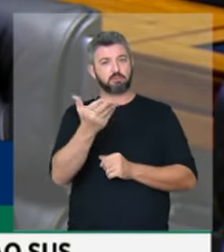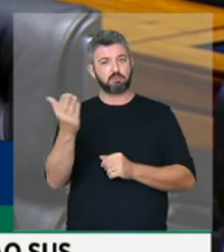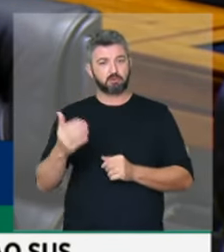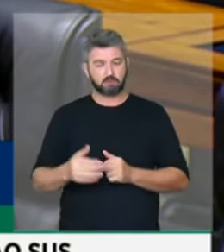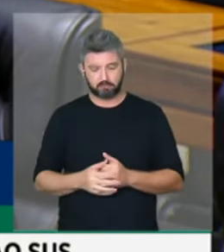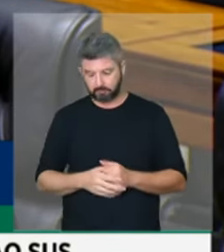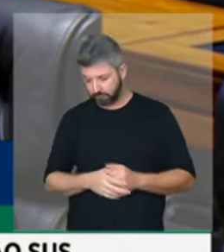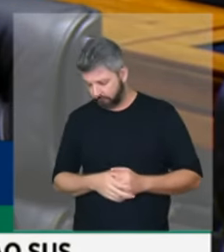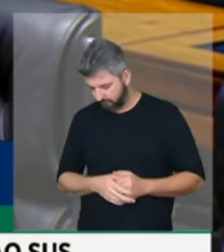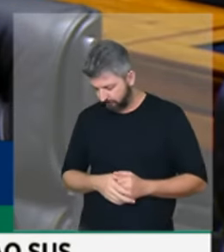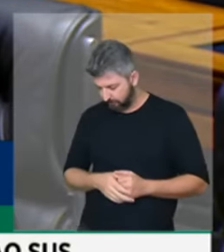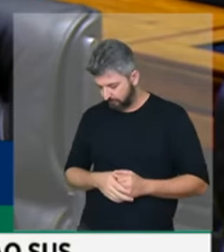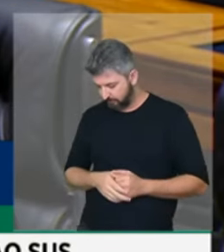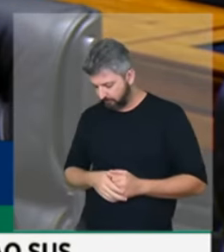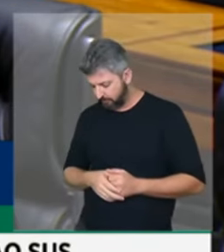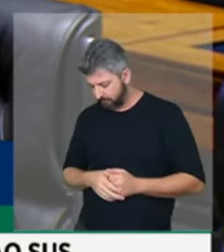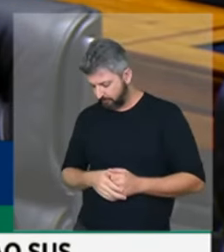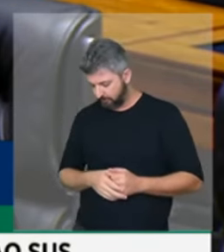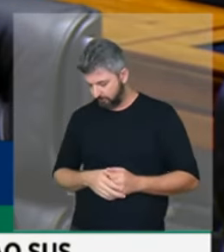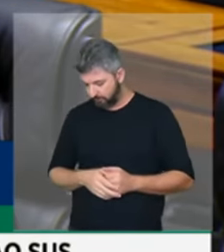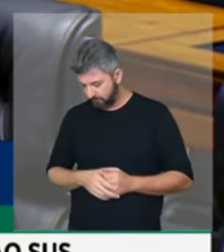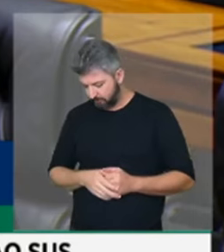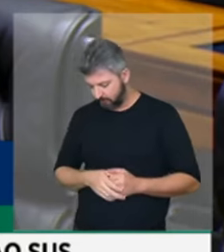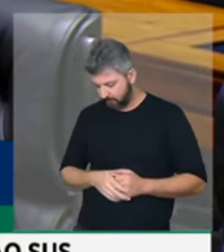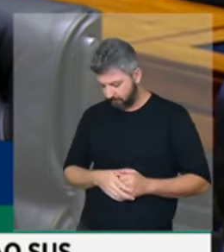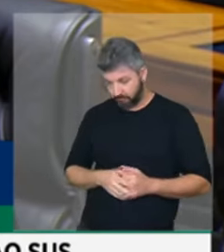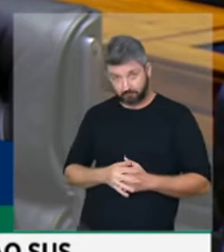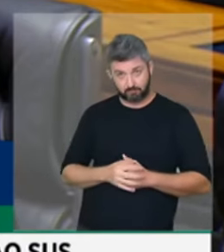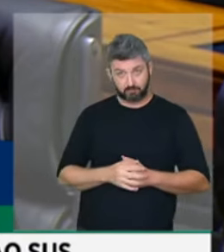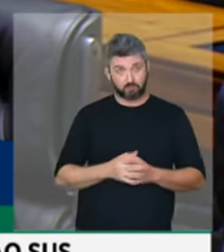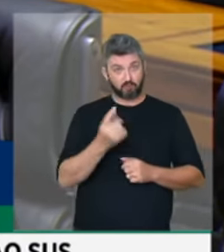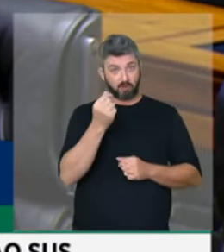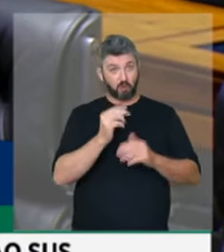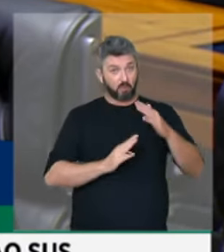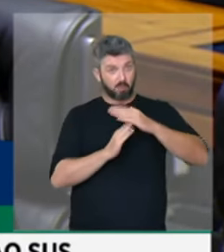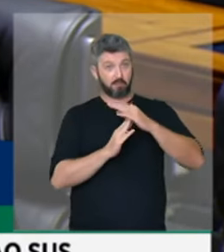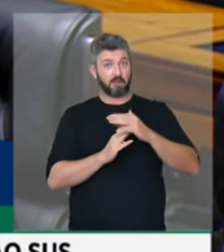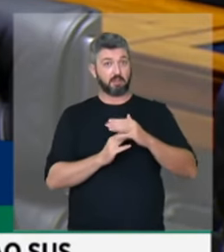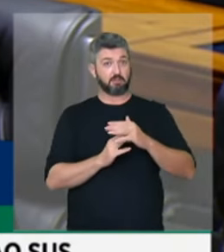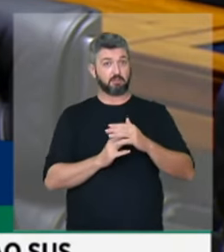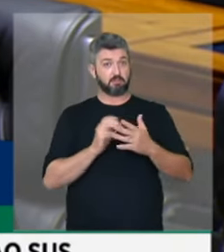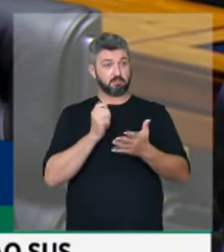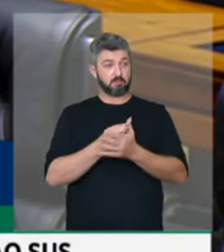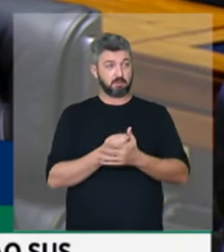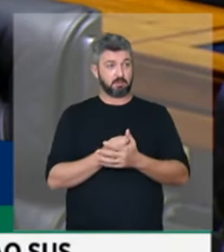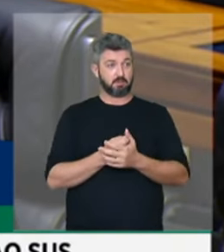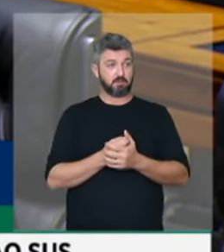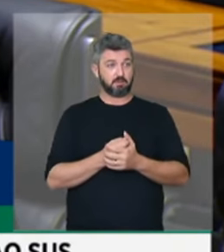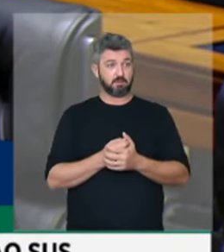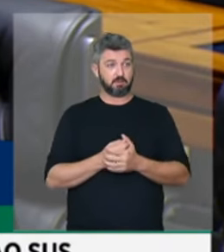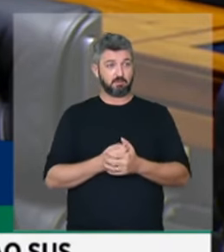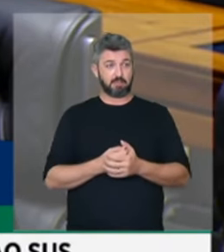TER UM VALOR MÁXIMO DE PAGAMENTO OU UMA REFERÊNCIA DE PAGAMENTO. SE NÃO DÁ PARA SER AQUI NA CÂMARA, SENHOR PRESIDENTE, NÓS VAMOS TER QUE TRABALHAR NO SENADO PARA TER